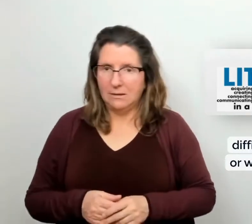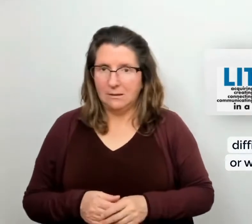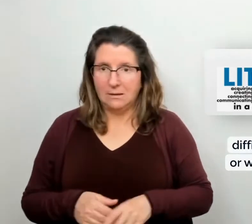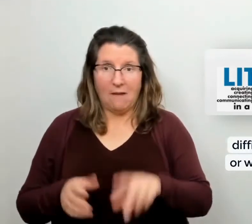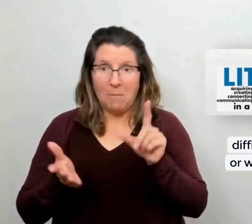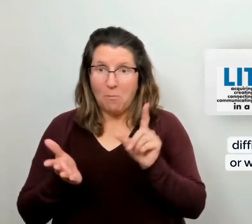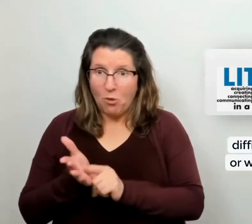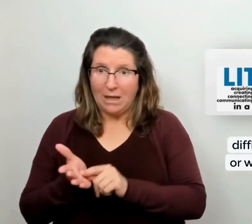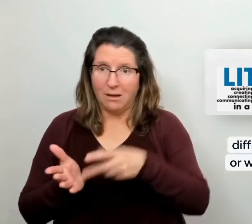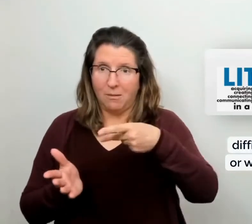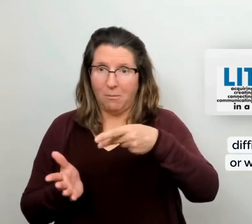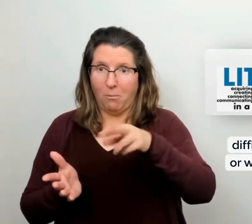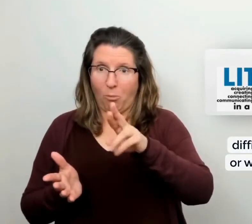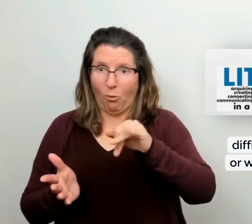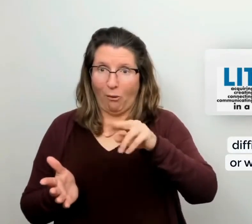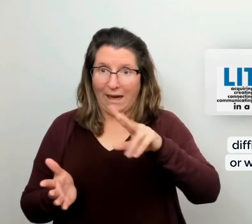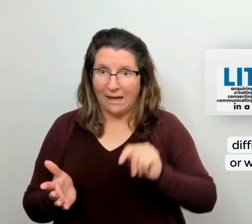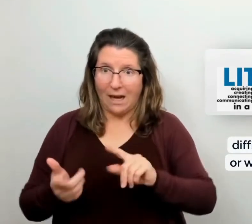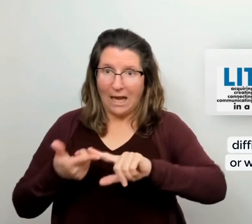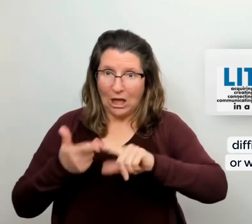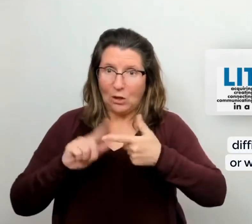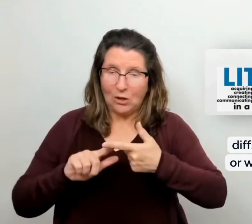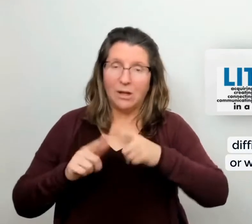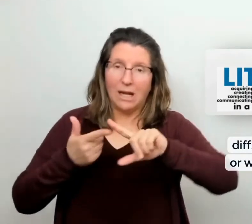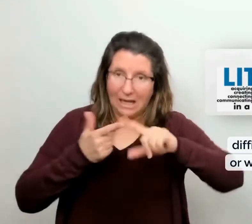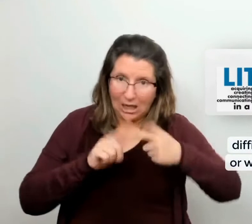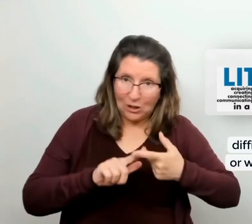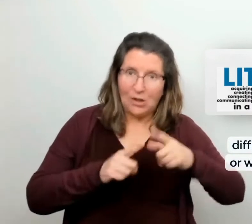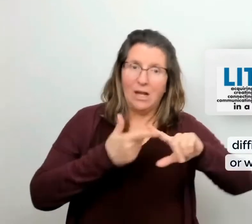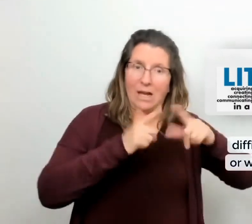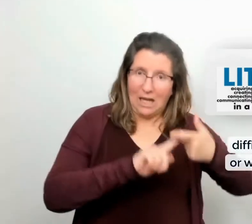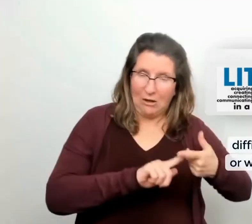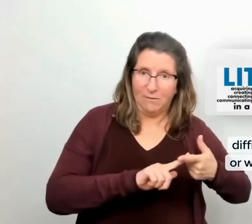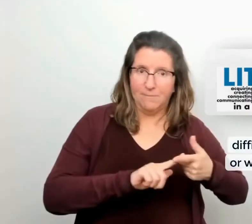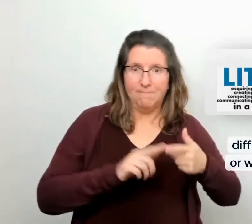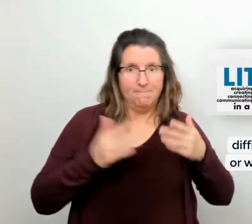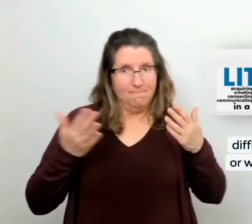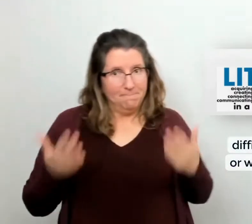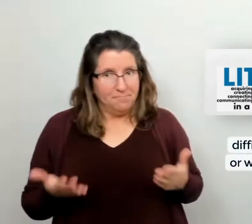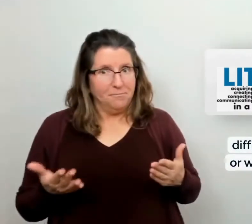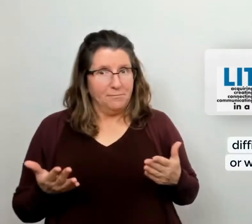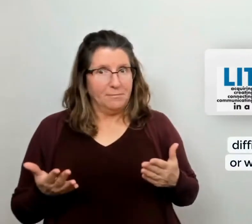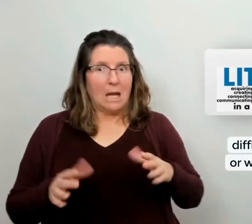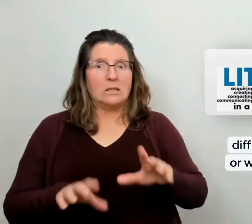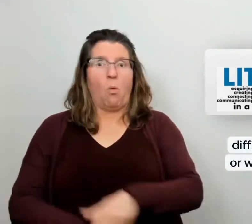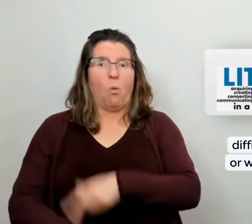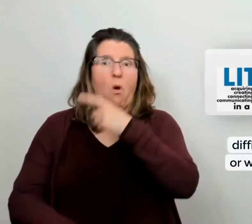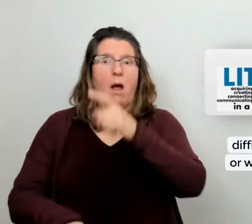But their handwriting beyond their own name was still pretty bad. They had to painstakingly print and practice each letter of the alphabet.